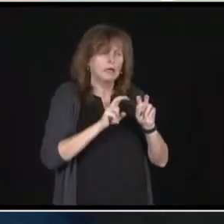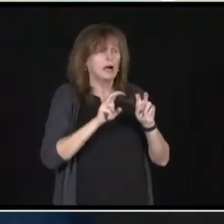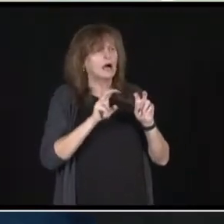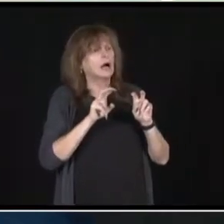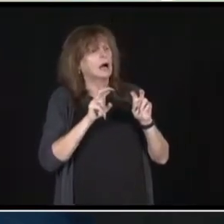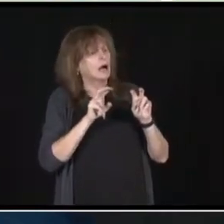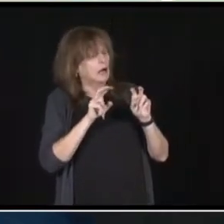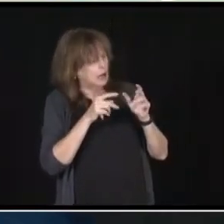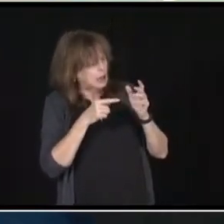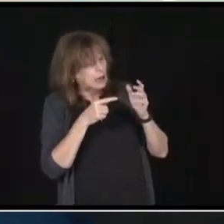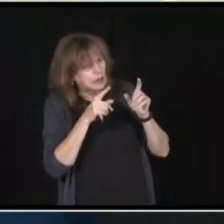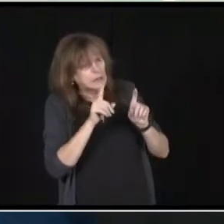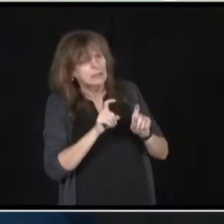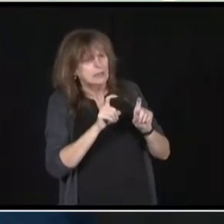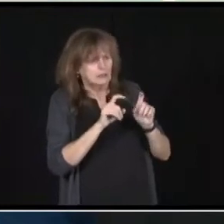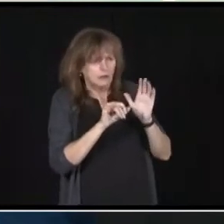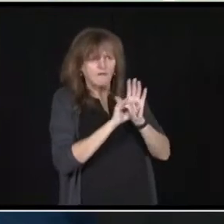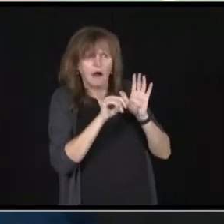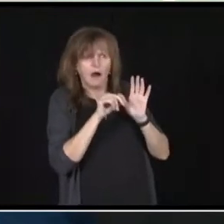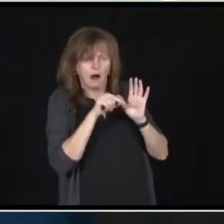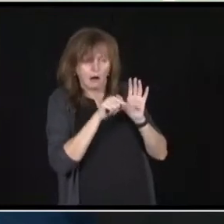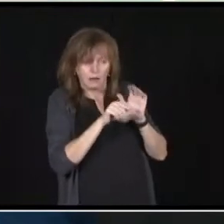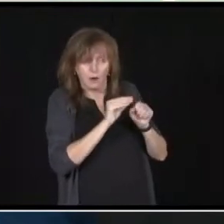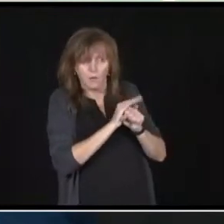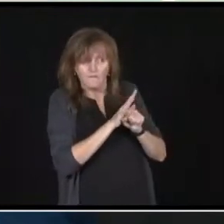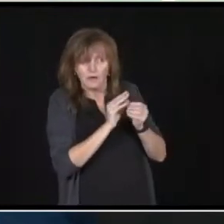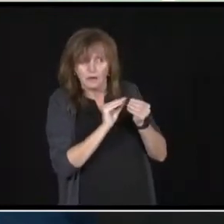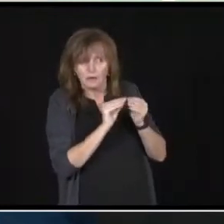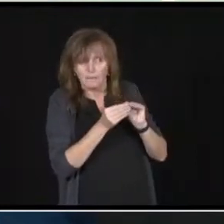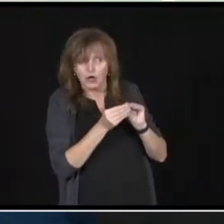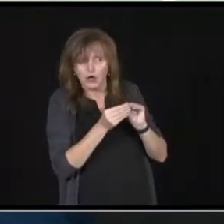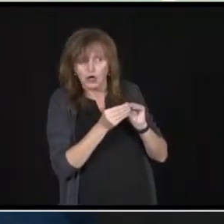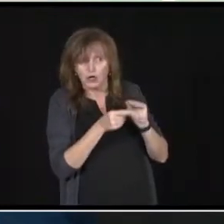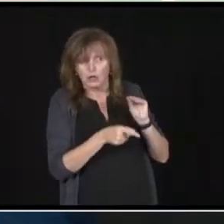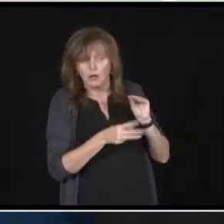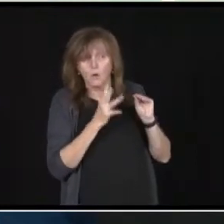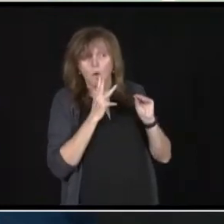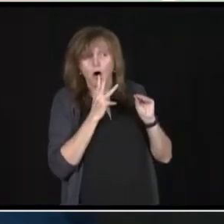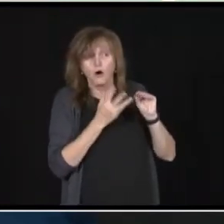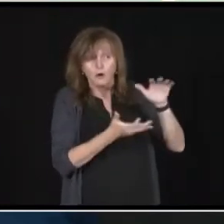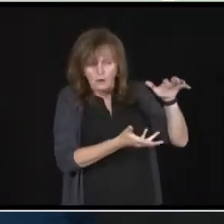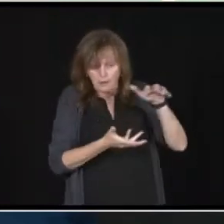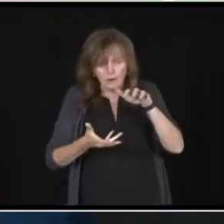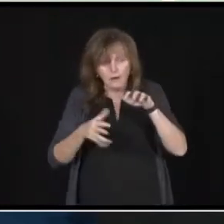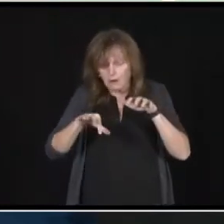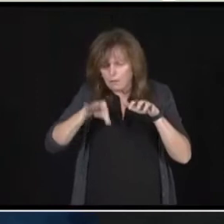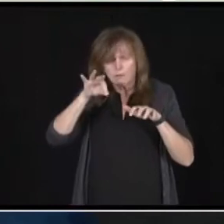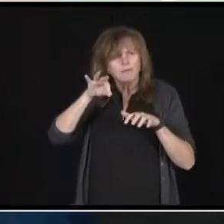methods of identifying an increase in COVID-19 and the research in other places has shown that